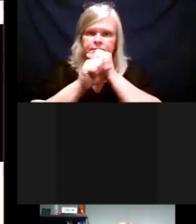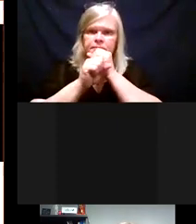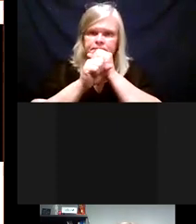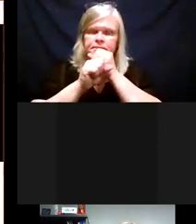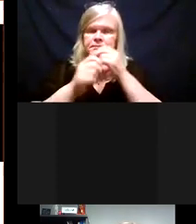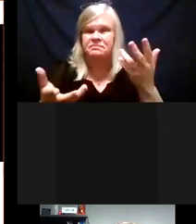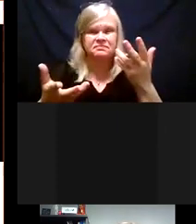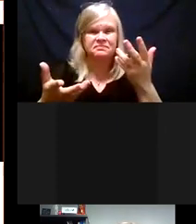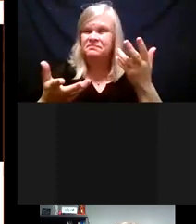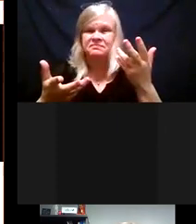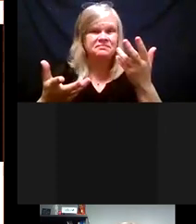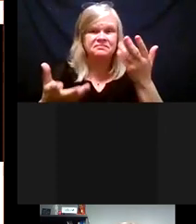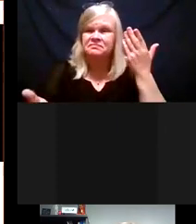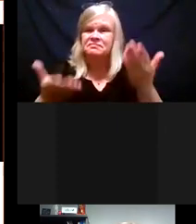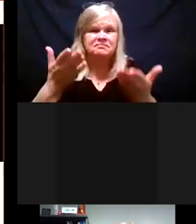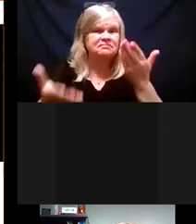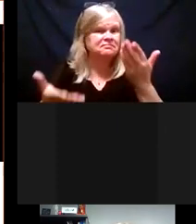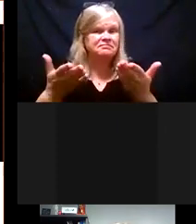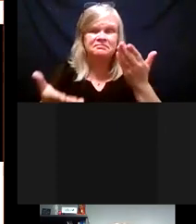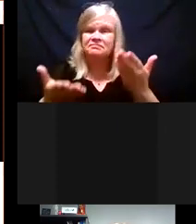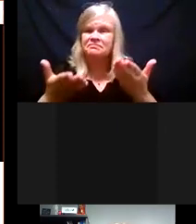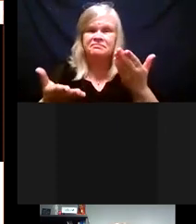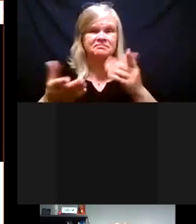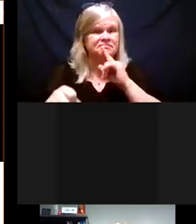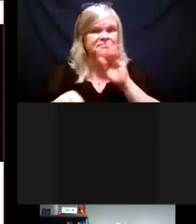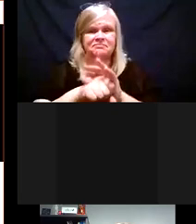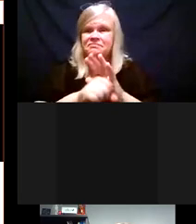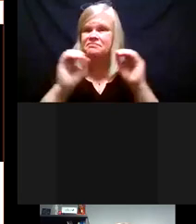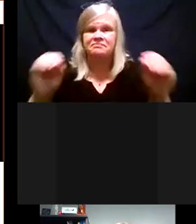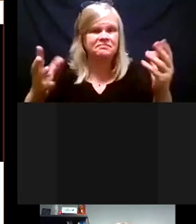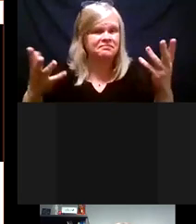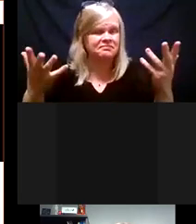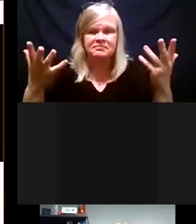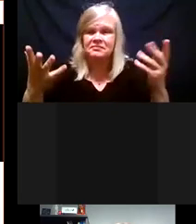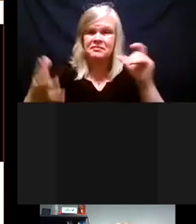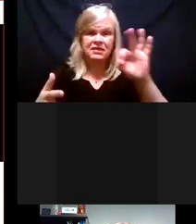NECESSARILY BE GUARANTEED IF A MINOR GOES TO THE HOSPITAL TO